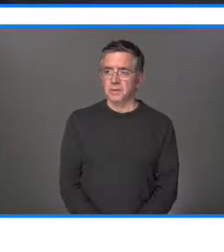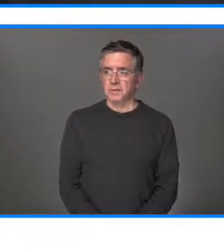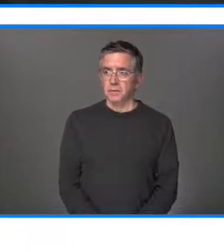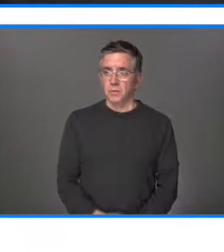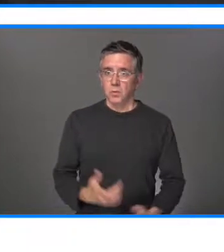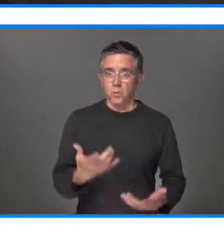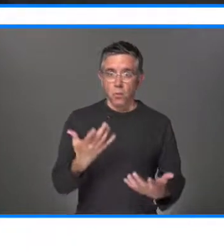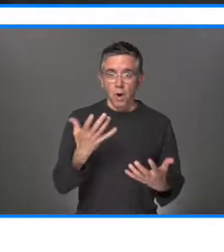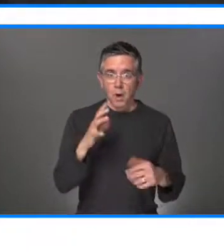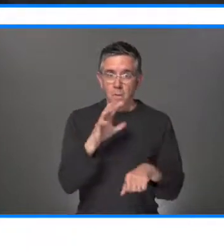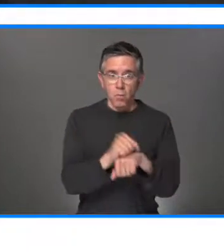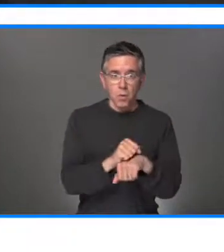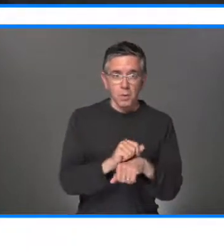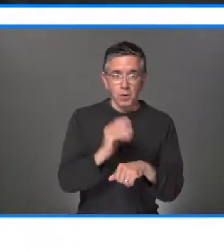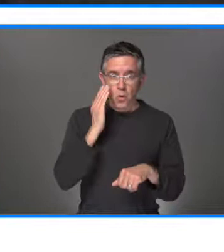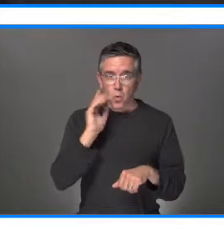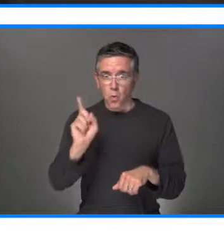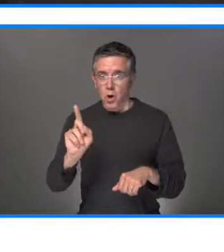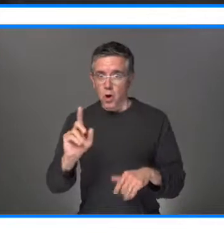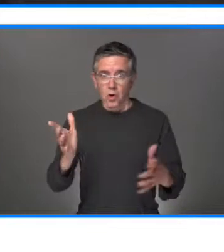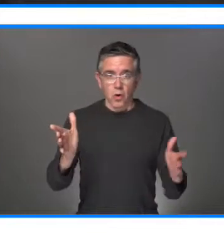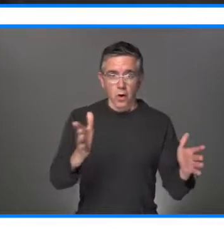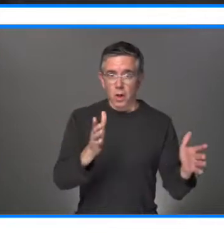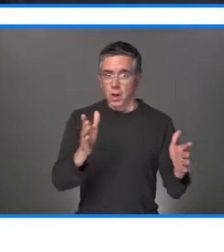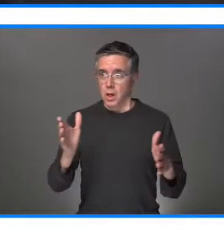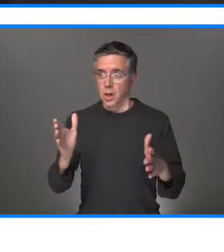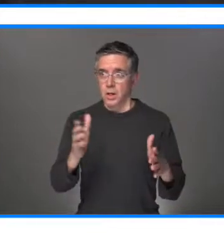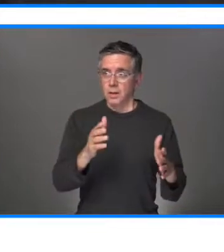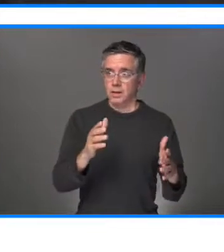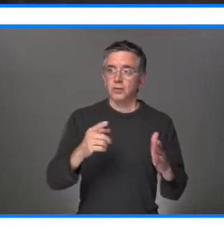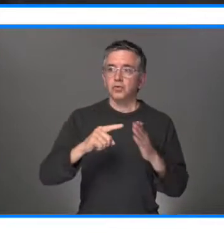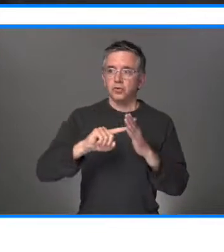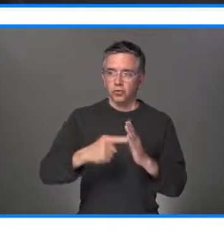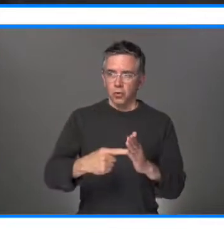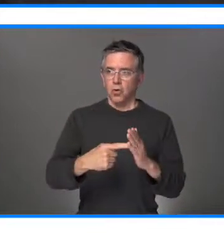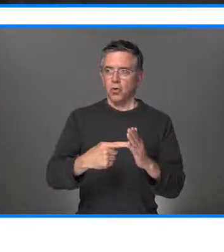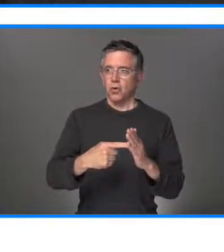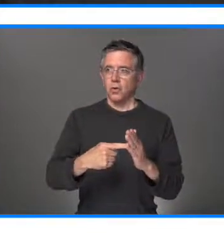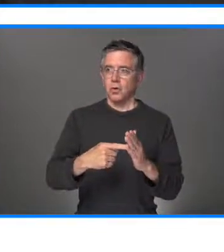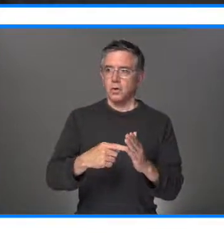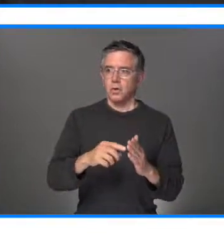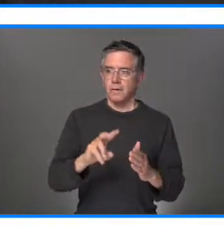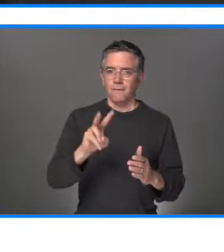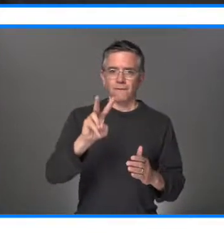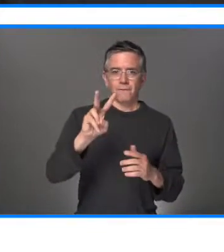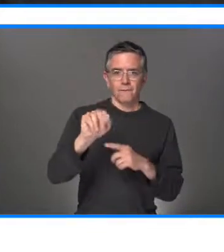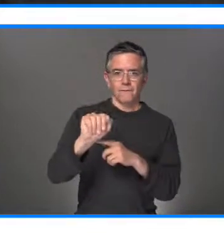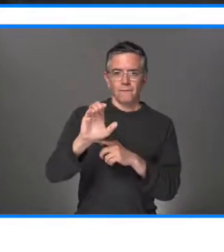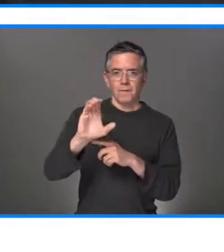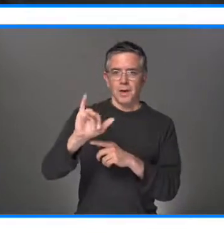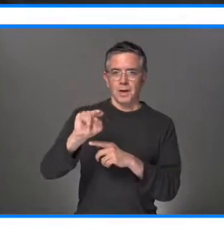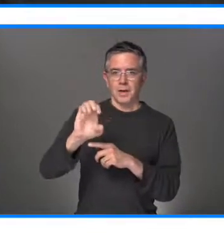It's best to start searching for a vaccine appointment on the Vaccine Locator website. This site provides information